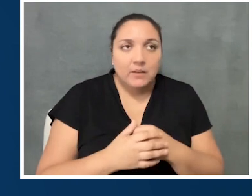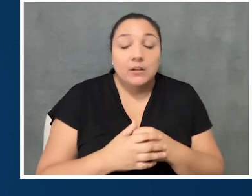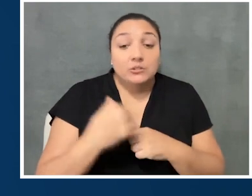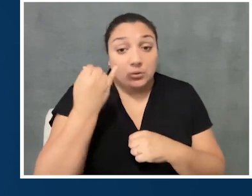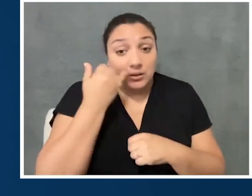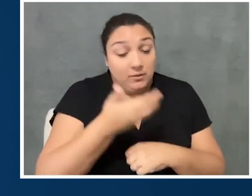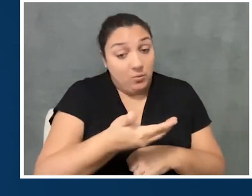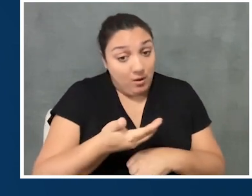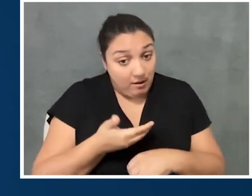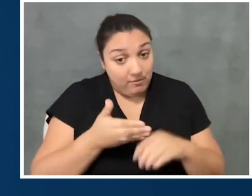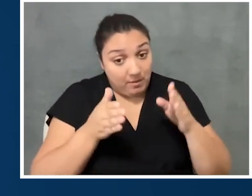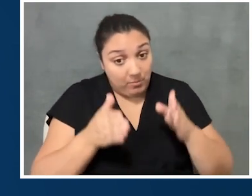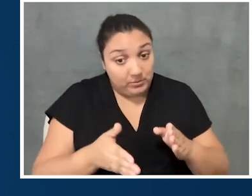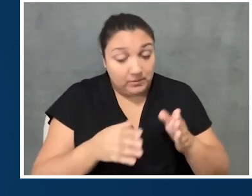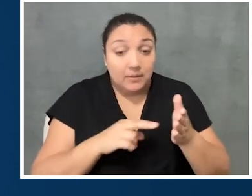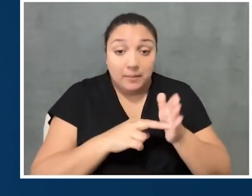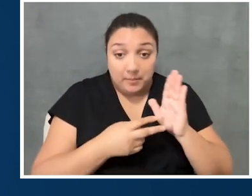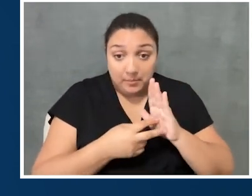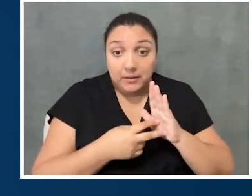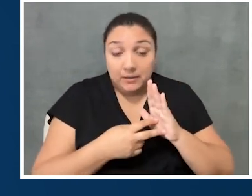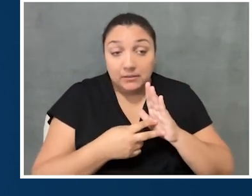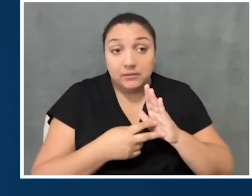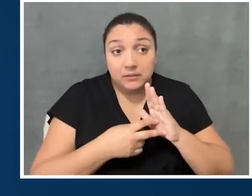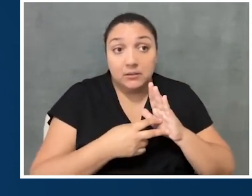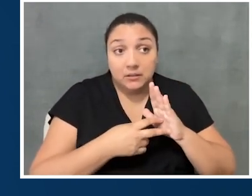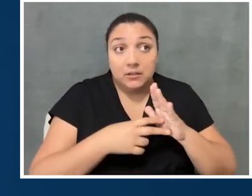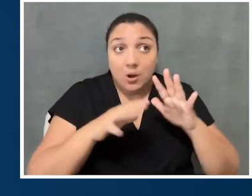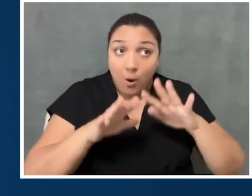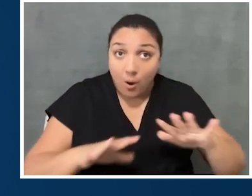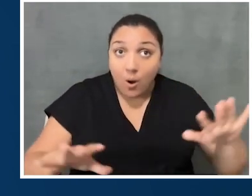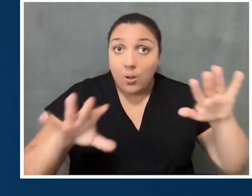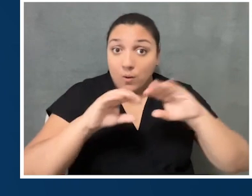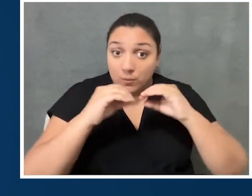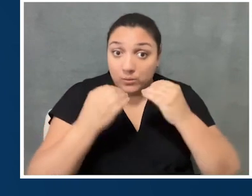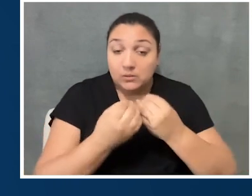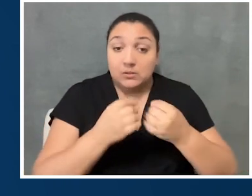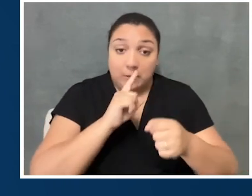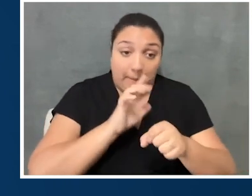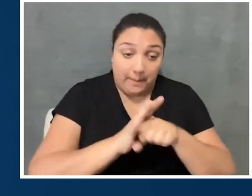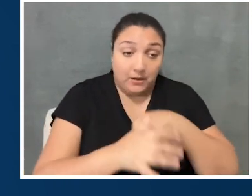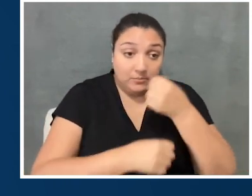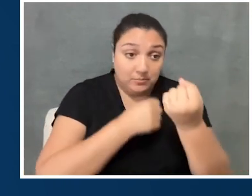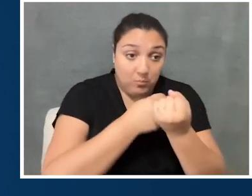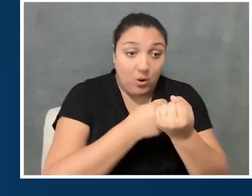while also ensuring that there's buy-in across the entire organization that accessibility is everybody's responsibility